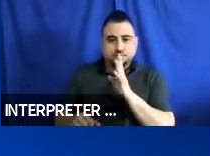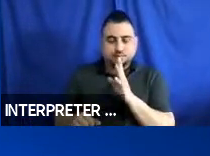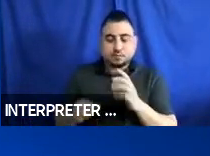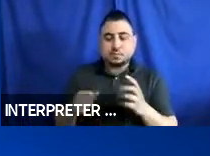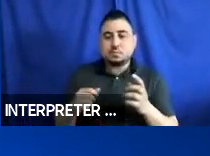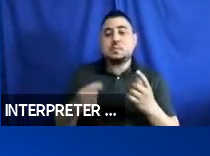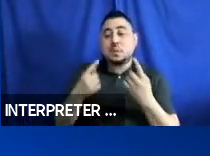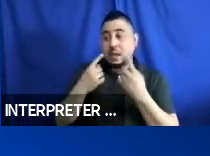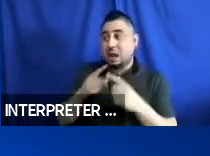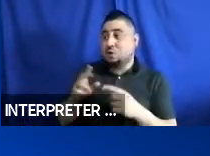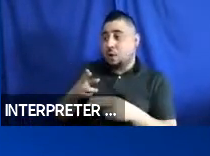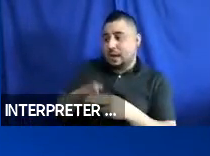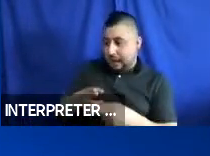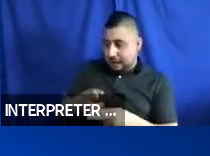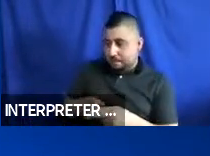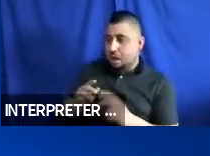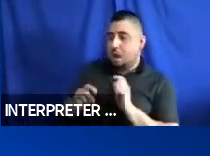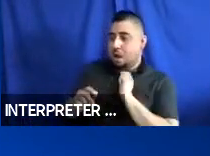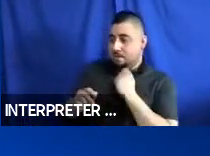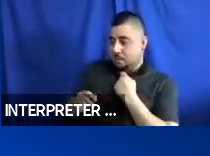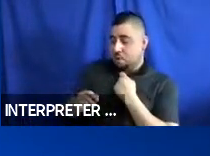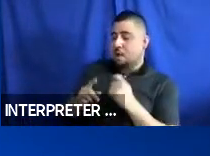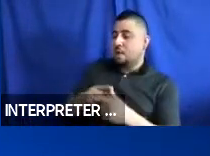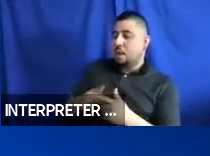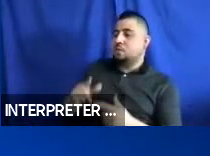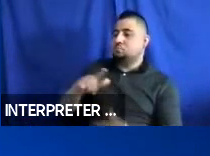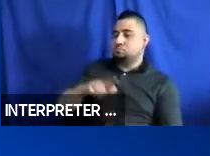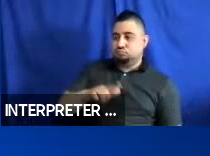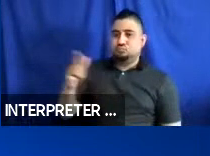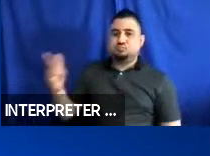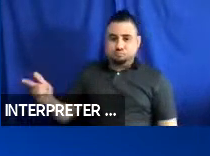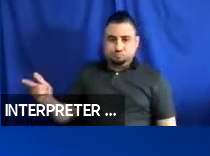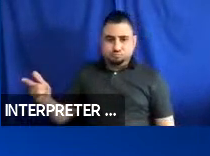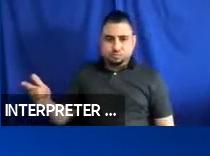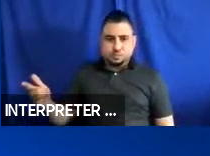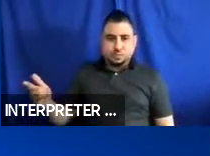your turn to unmute yourself and speak. If you wish to be visible for signing, please